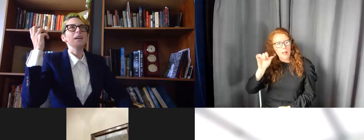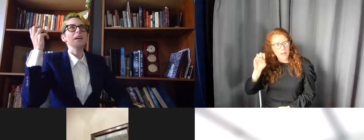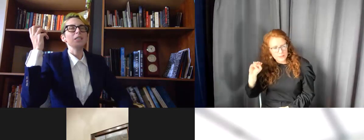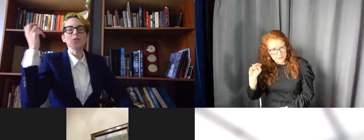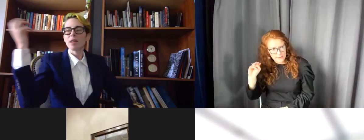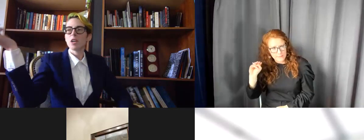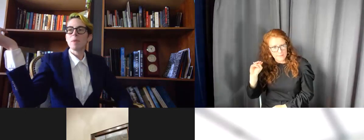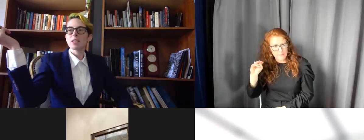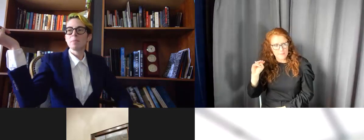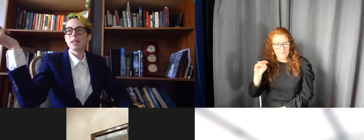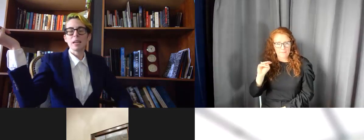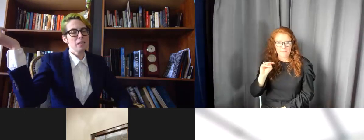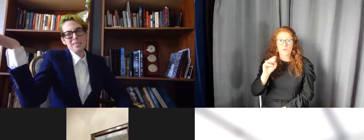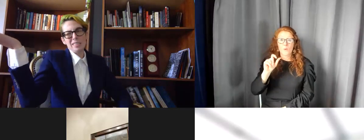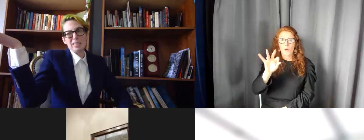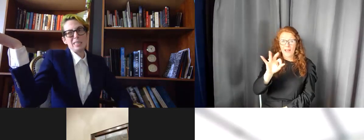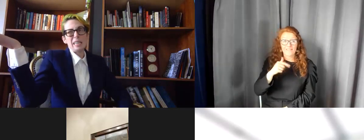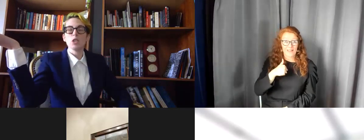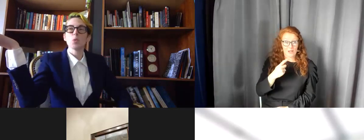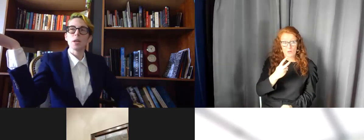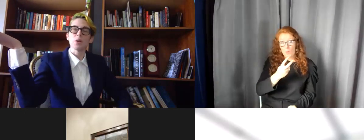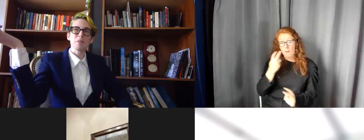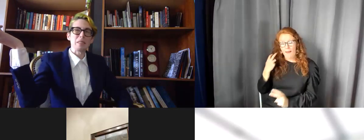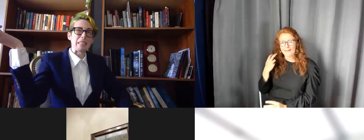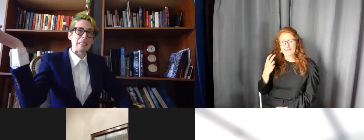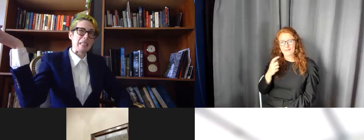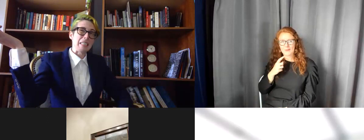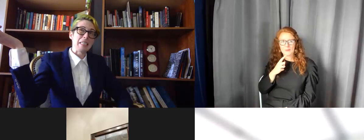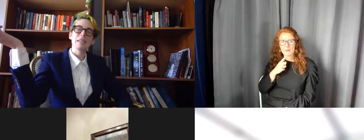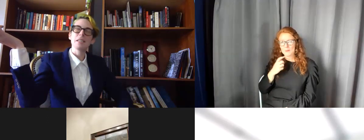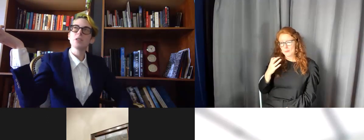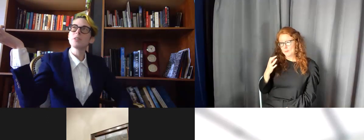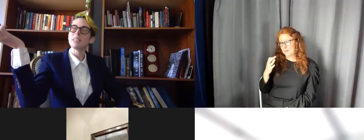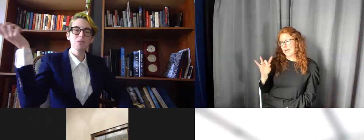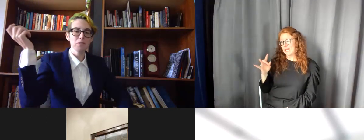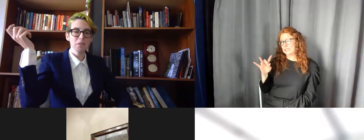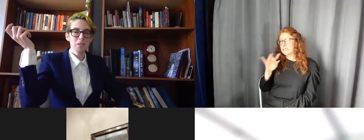Farrah Garland: And so if I could go back to my like Farrah Garland: 1920, yeah, 1819 year old self.